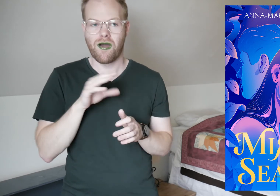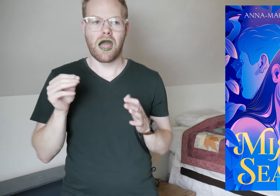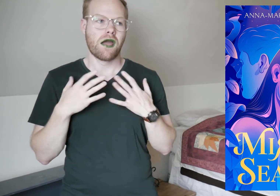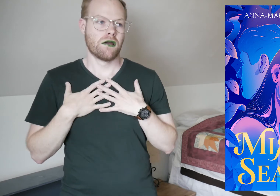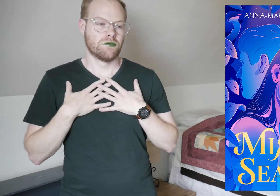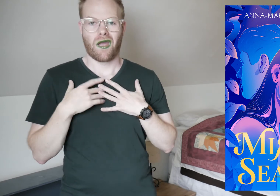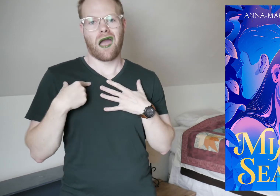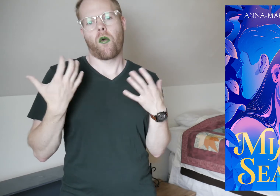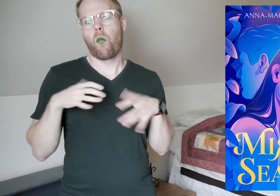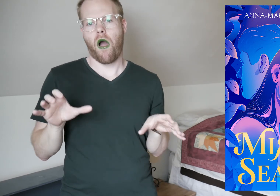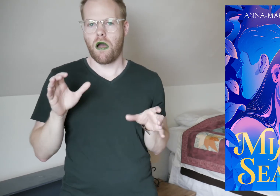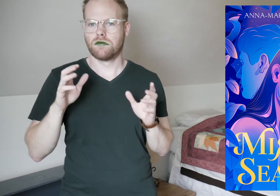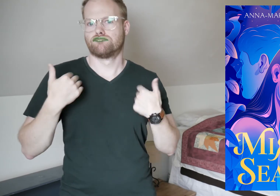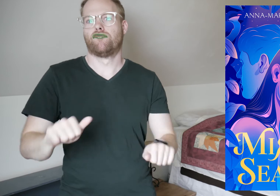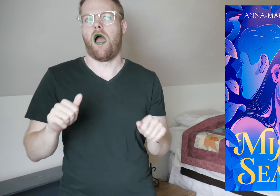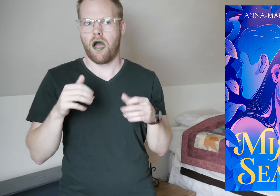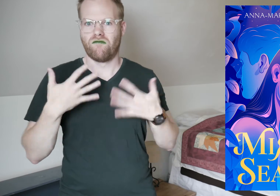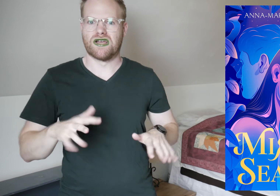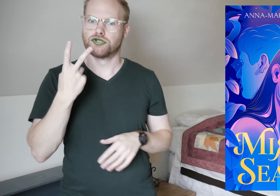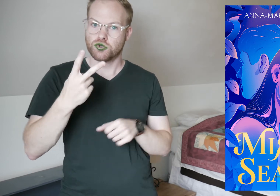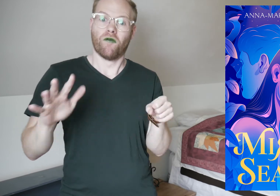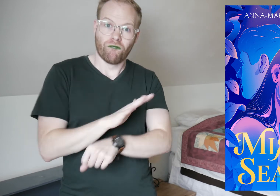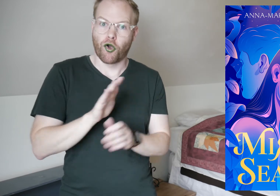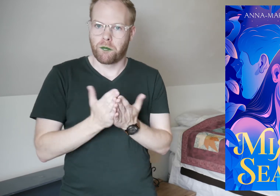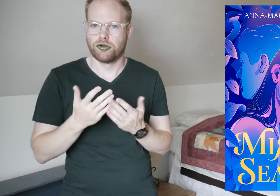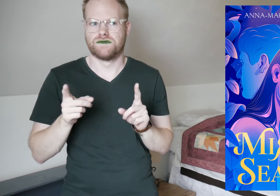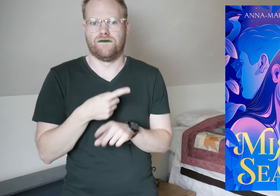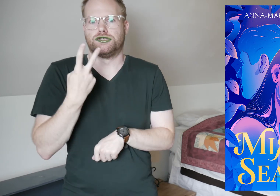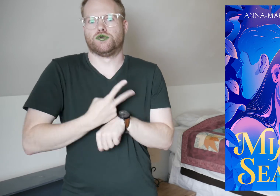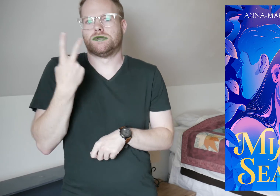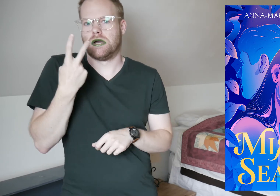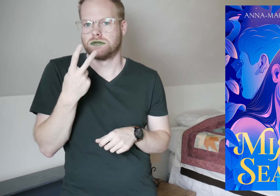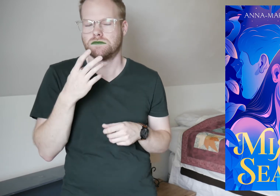and I don’t want to attempt to finish two full books in the first two days,